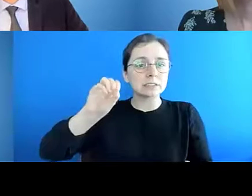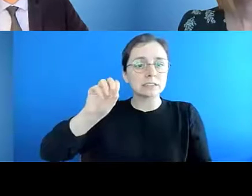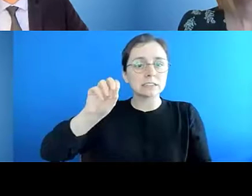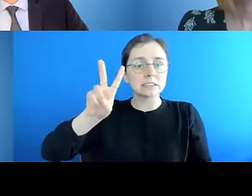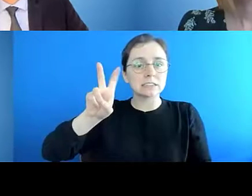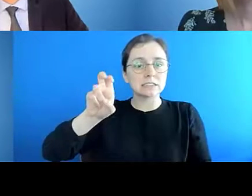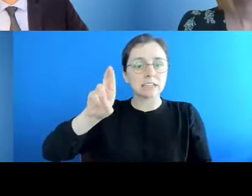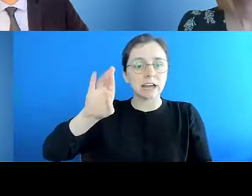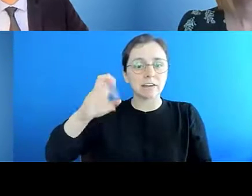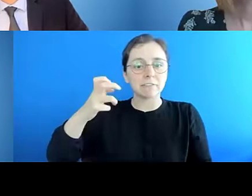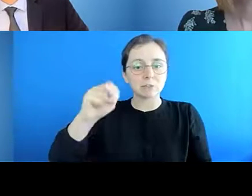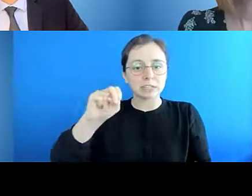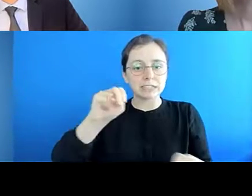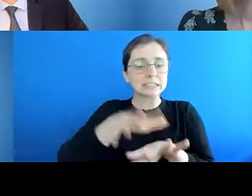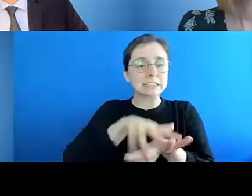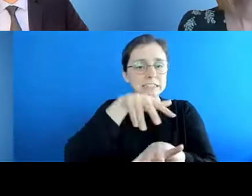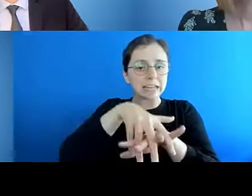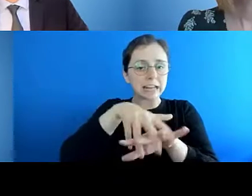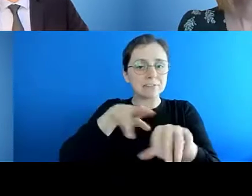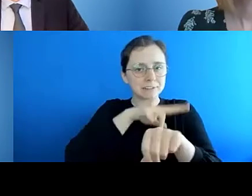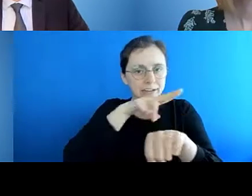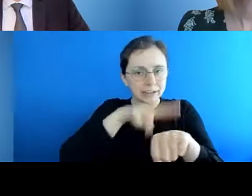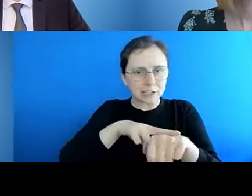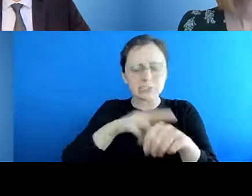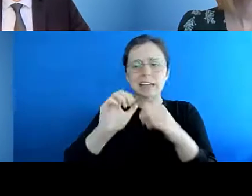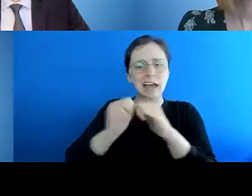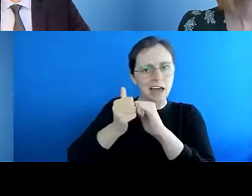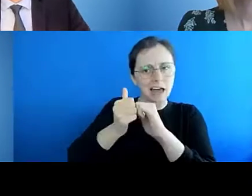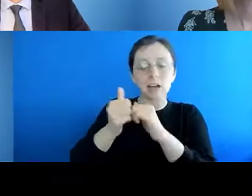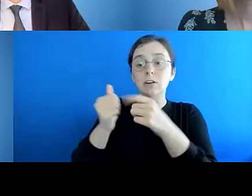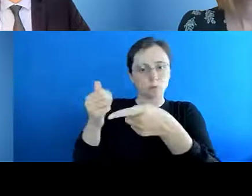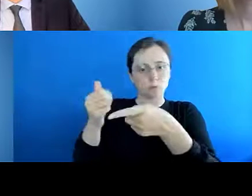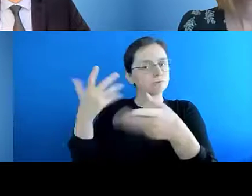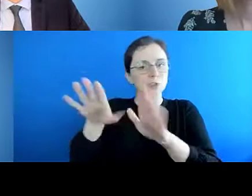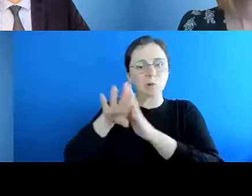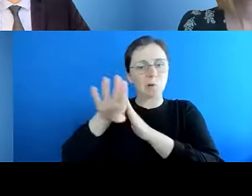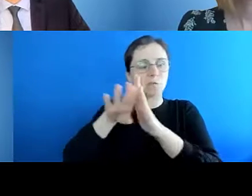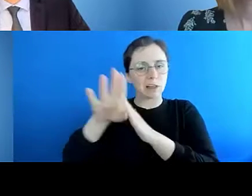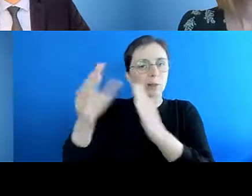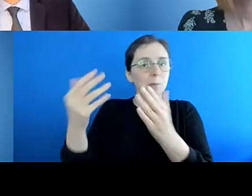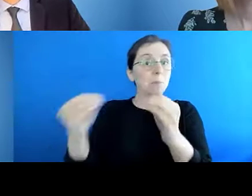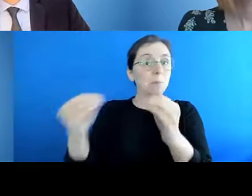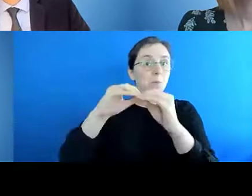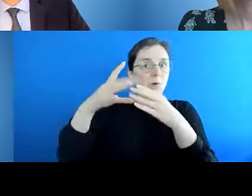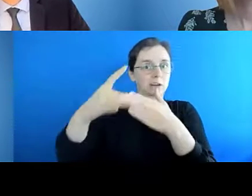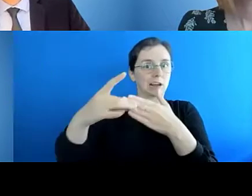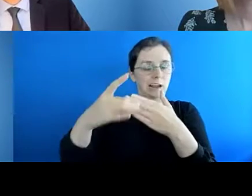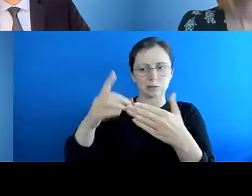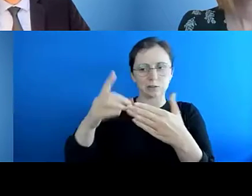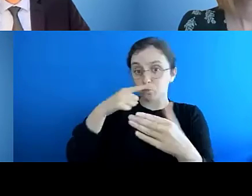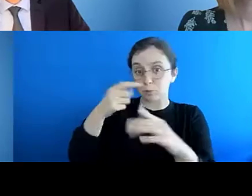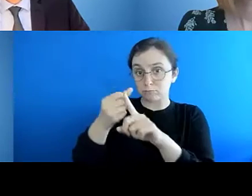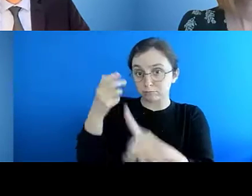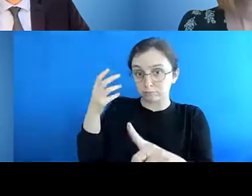I know that you've been developing some additional guidance on that. Taunton Paine: Sure, so I think there's actually